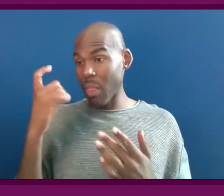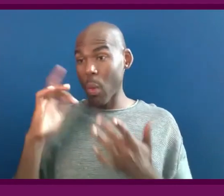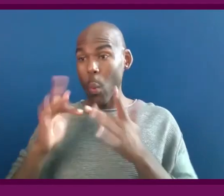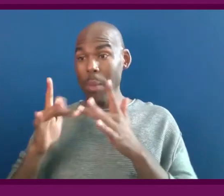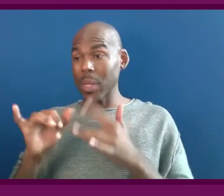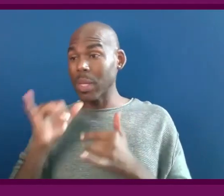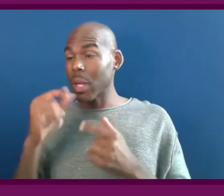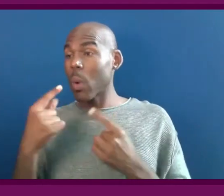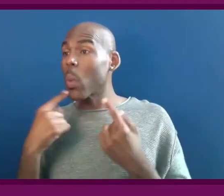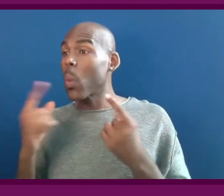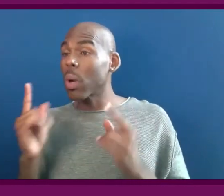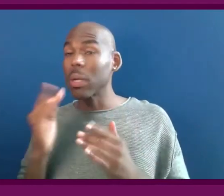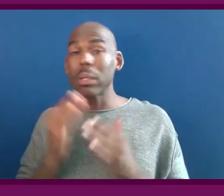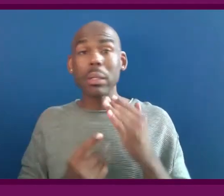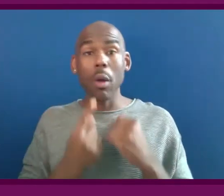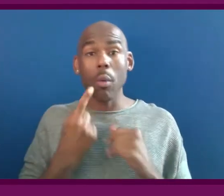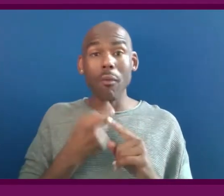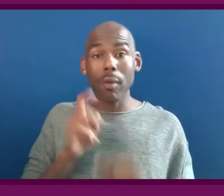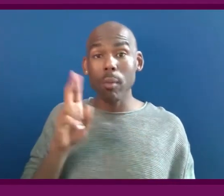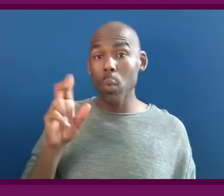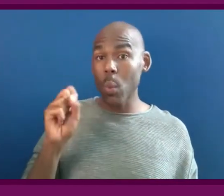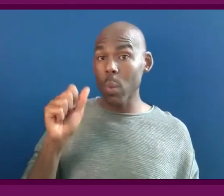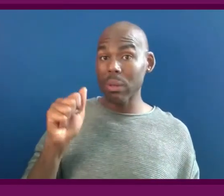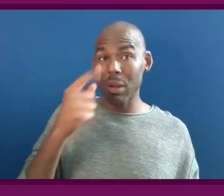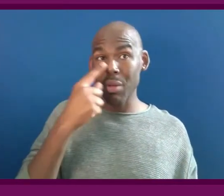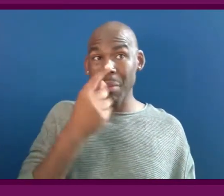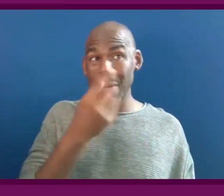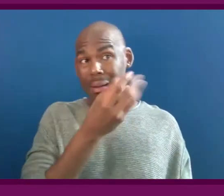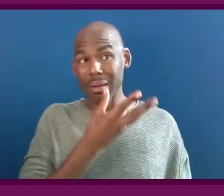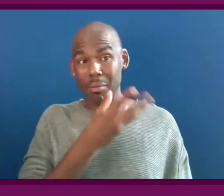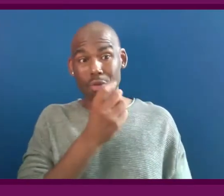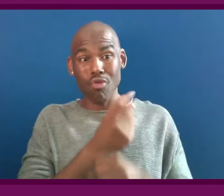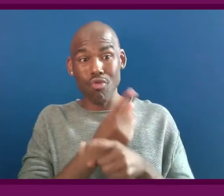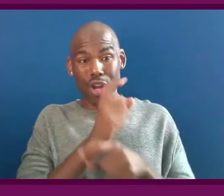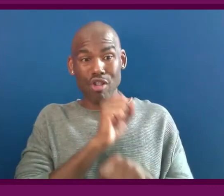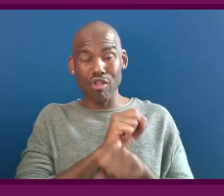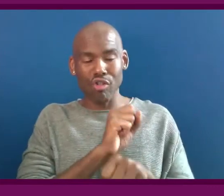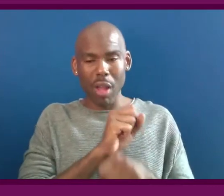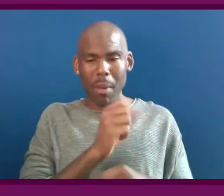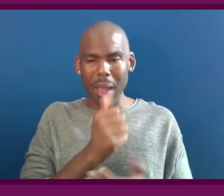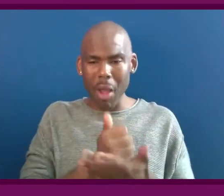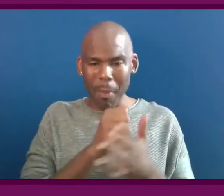Can somebody from USA Jobs, give me a little help to find the right buttons?